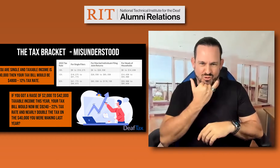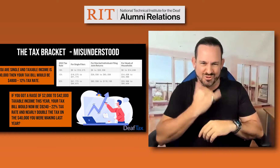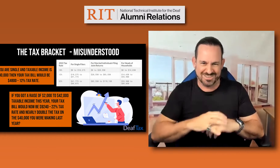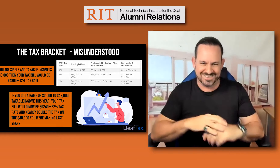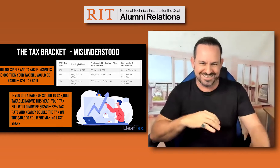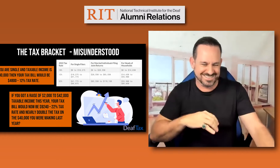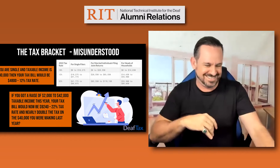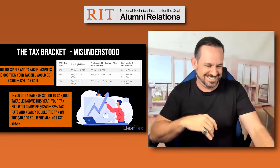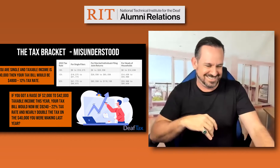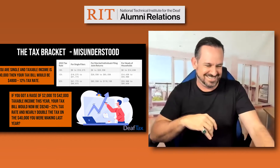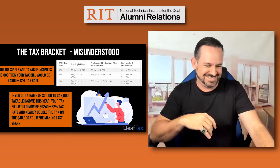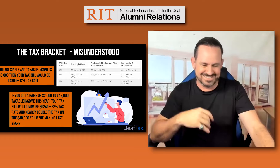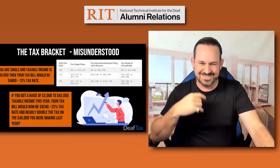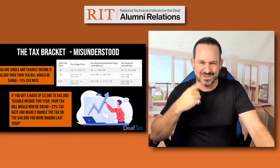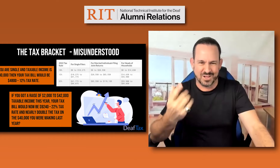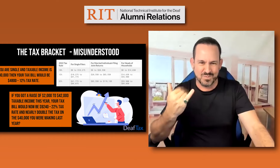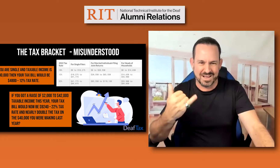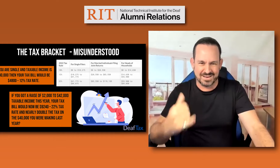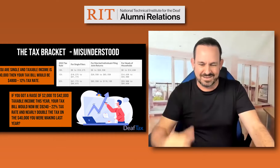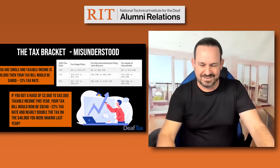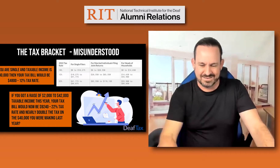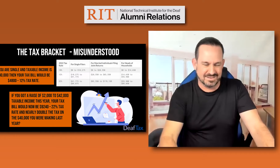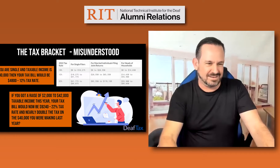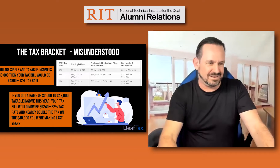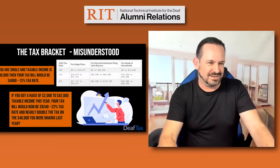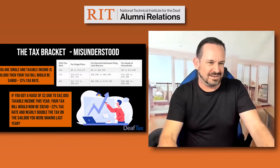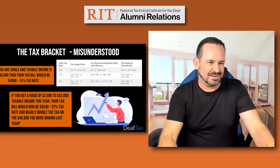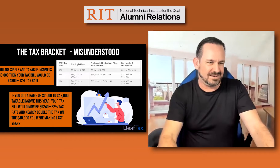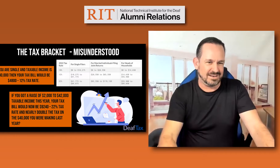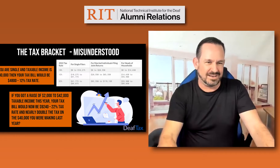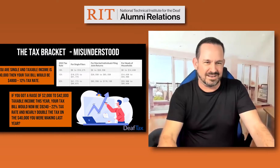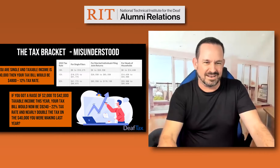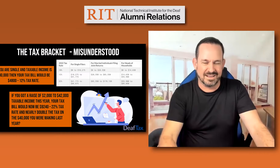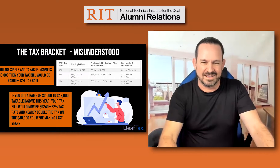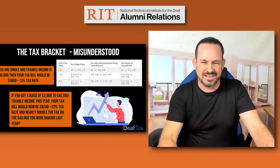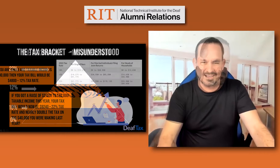And you think, "Whoa! That's a lot of an increase."